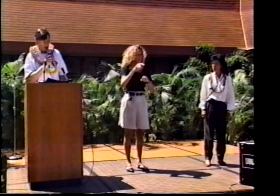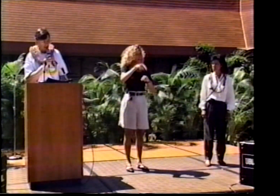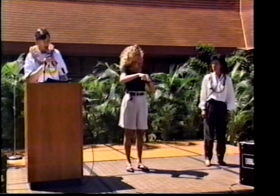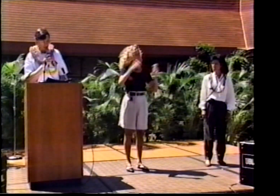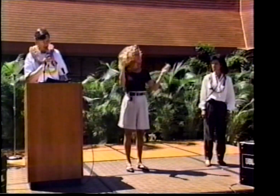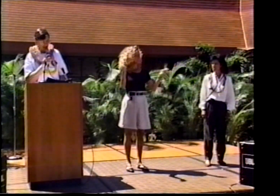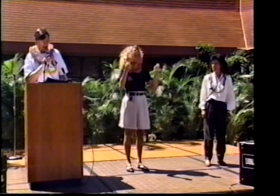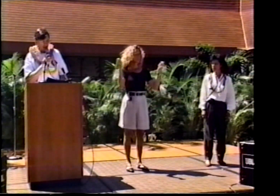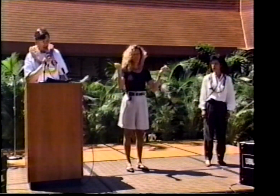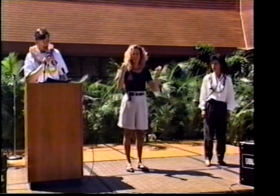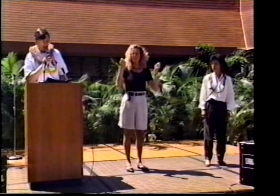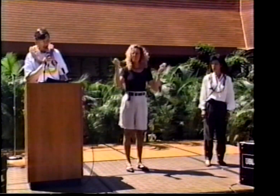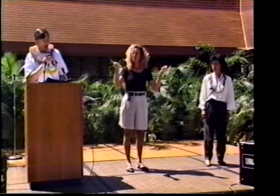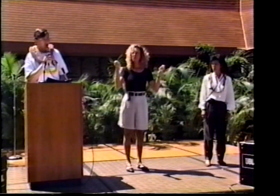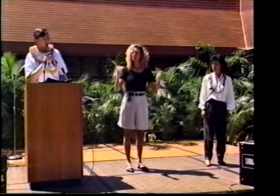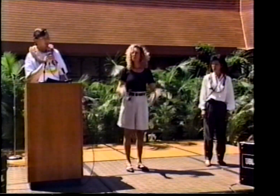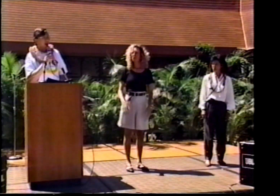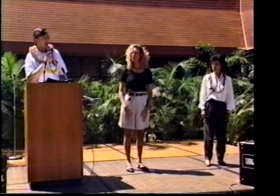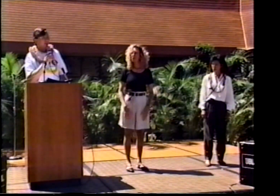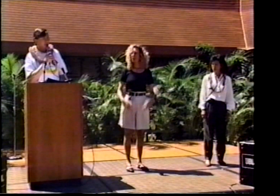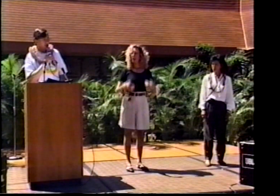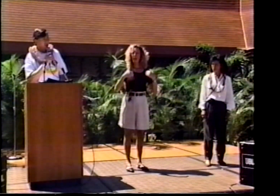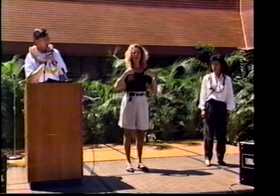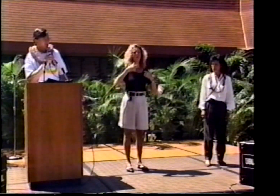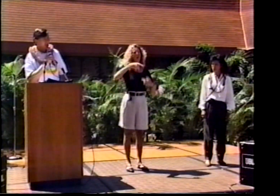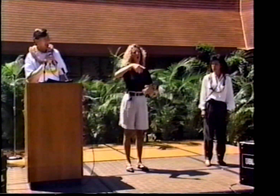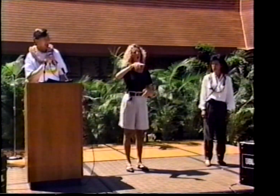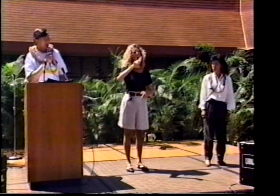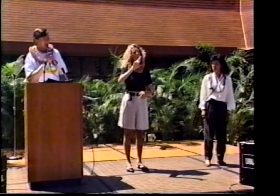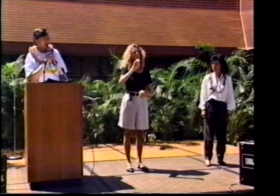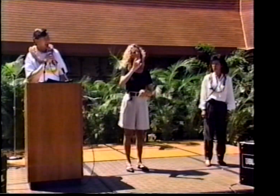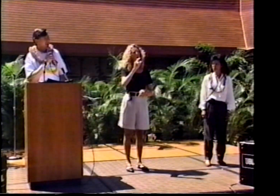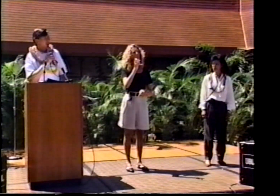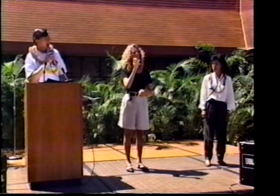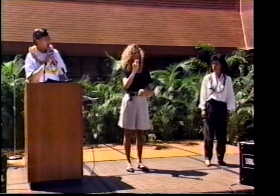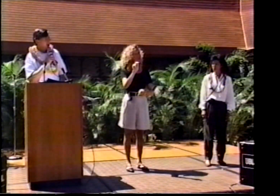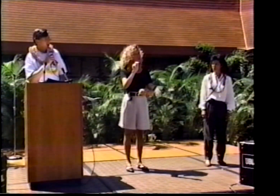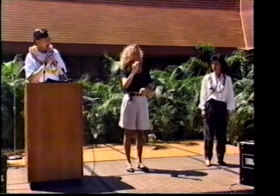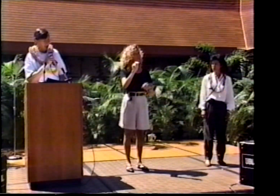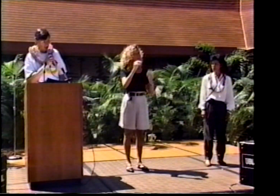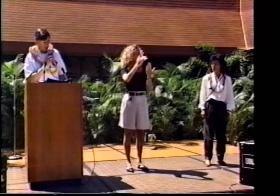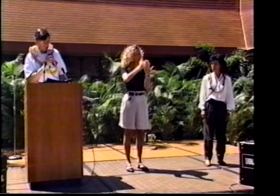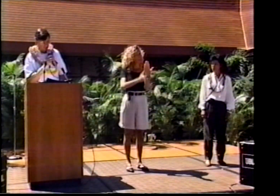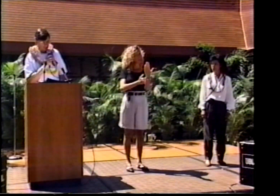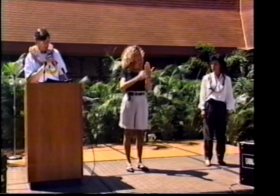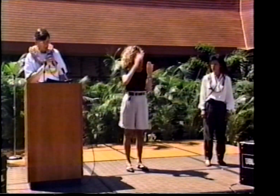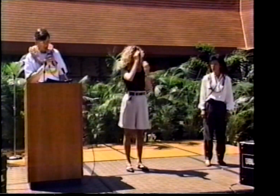possible, I have issued a proclamation and I would like to share it with you if I could.